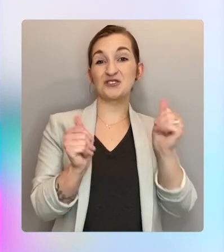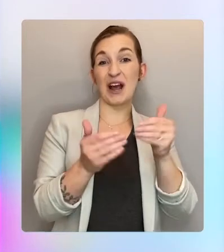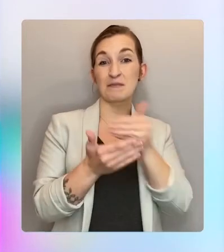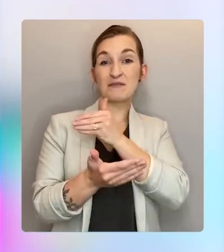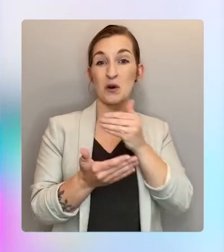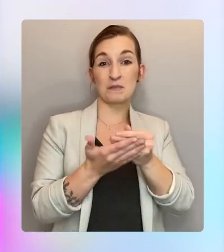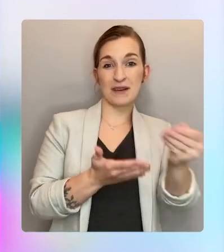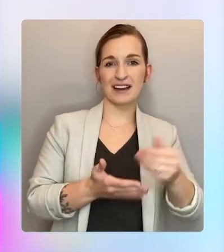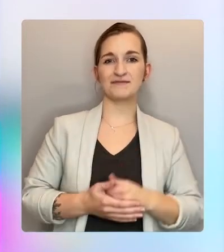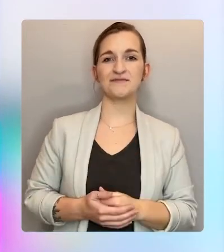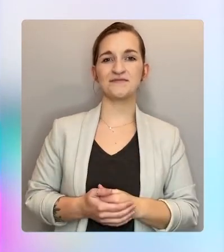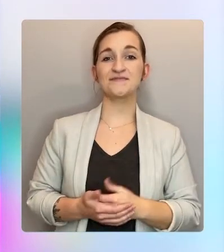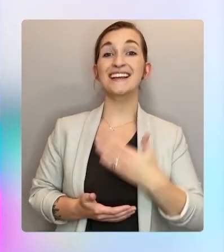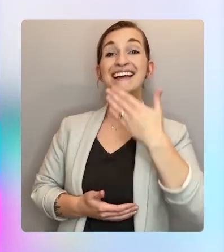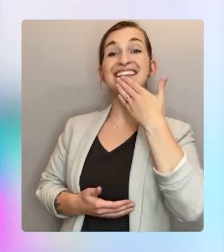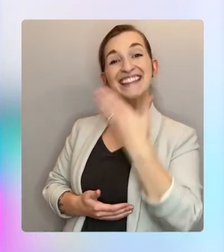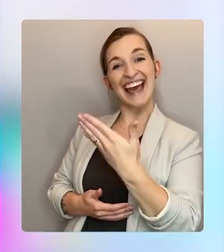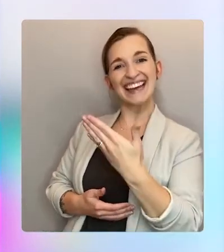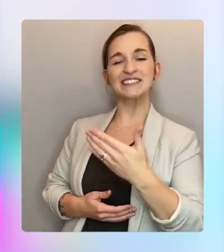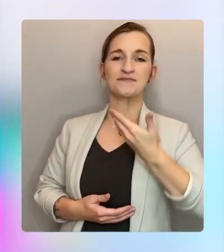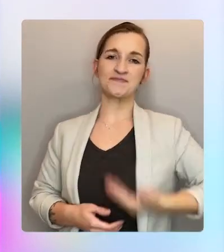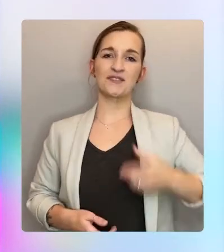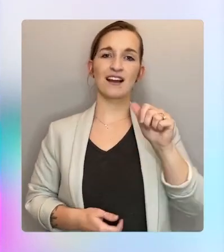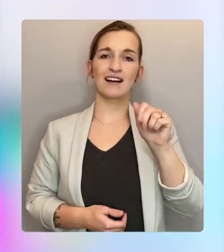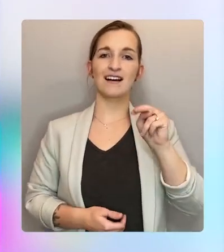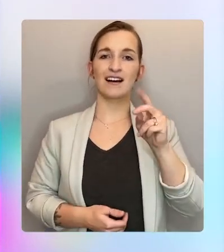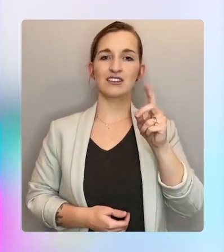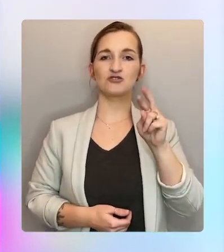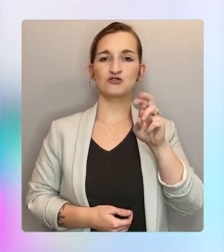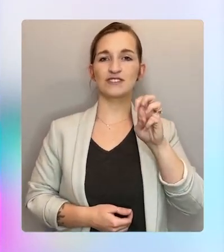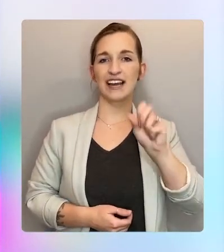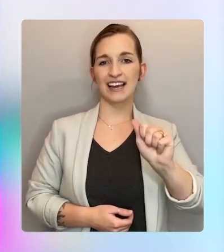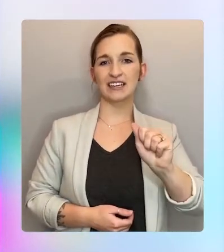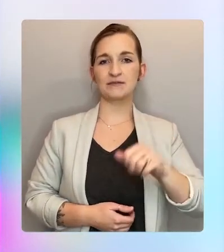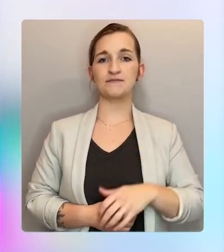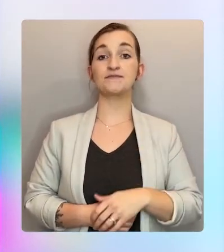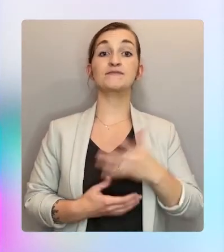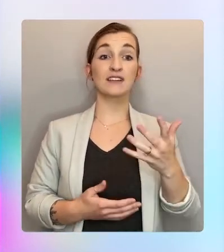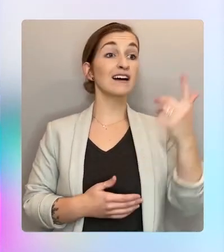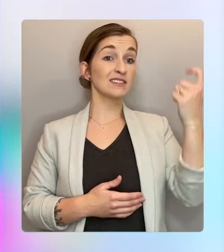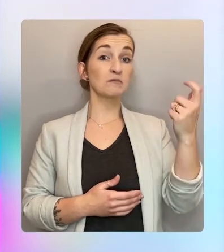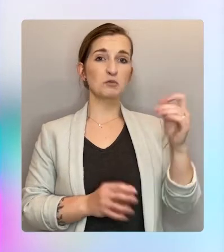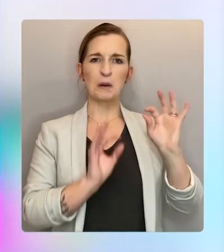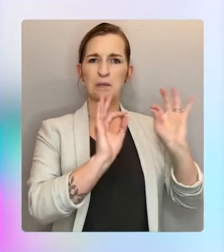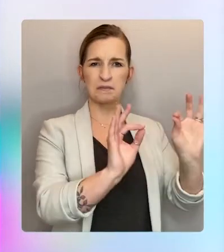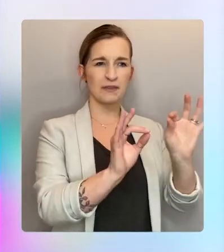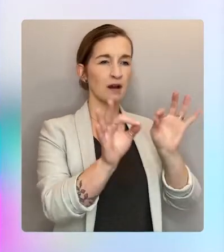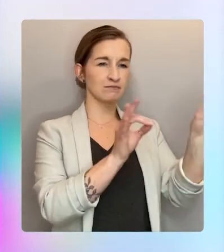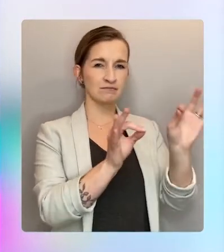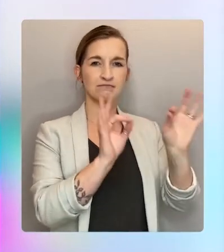Thanks Yuriy. I'm Andrea, and aside from subscriptions which we just heard a lot about,